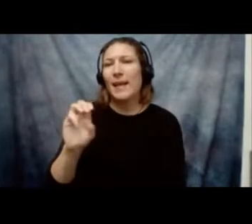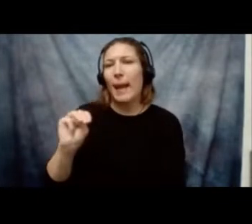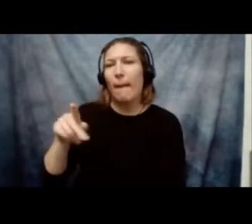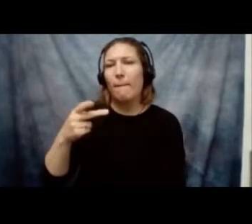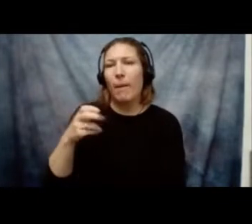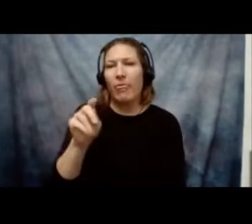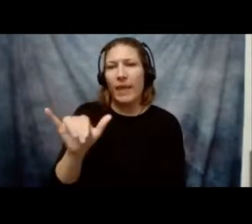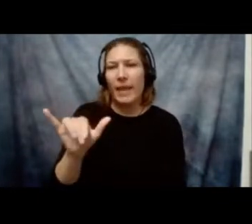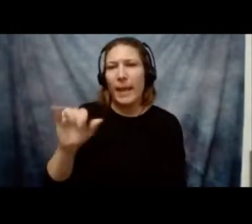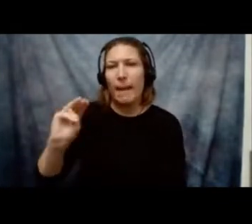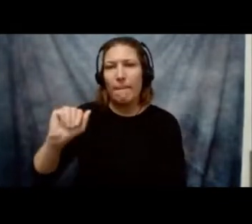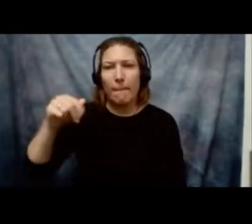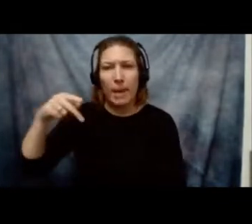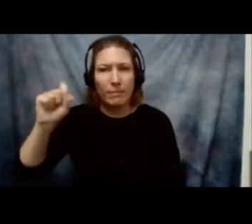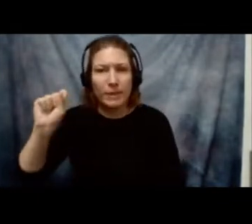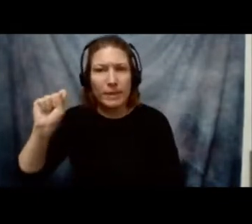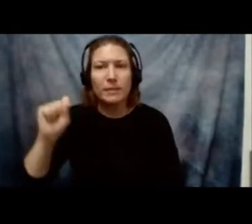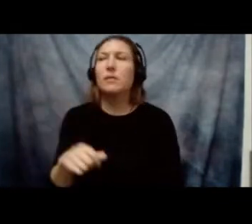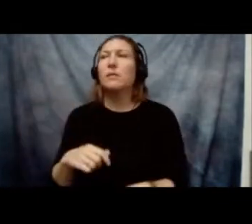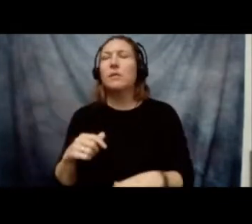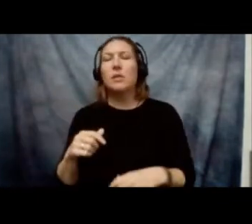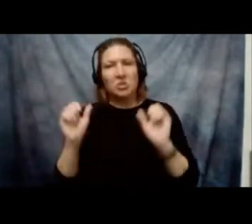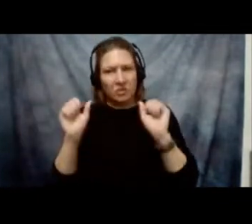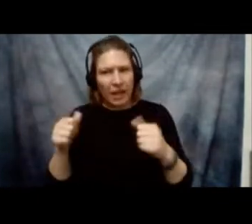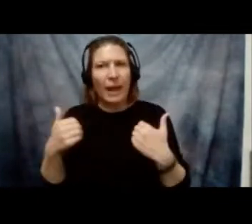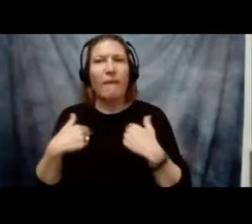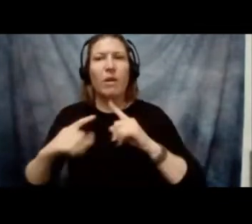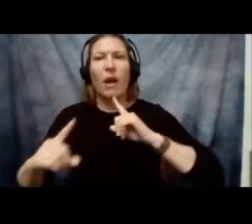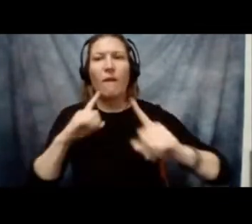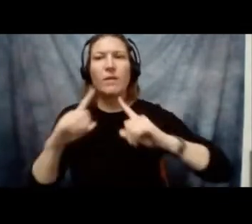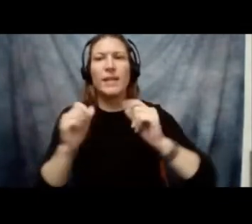conversations with different kinds of people find them in your organization